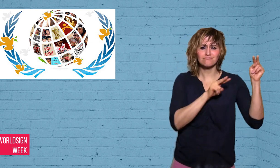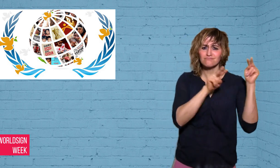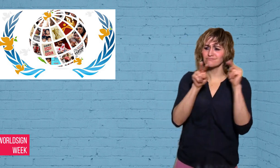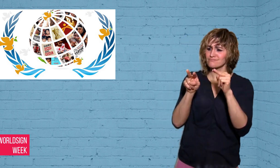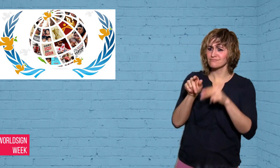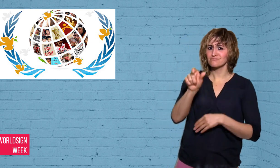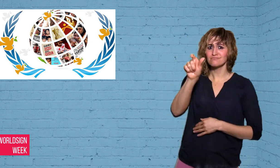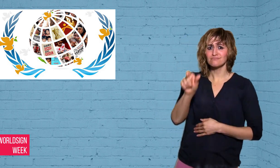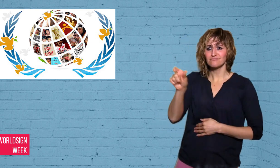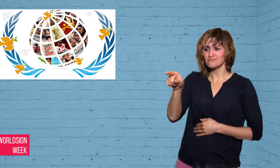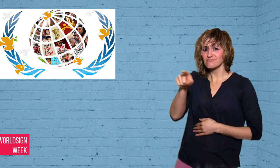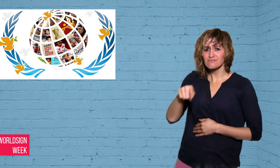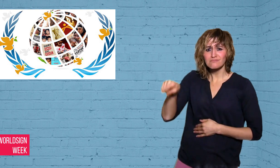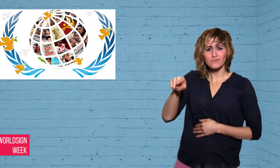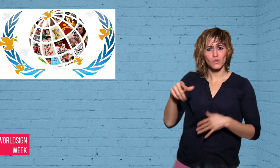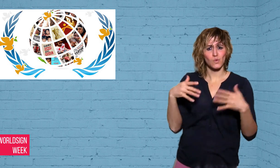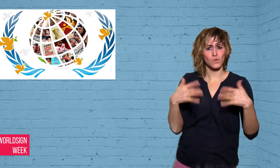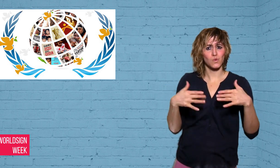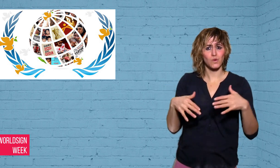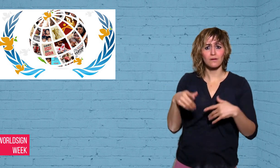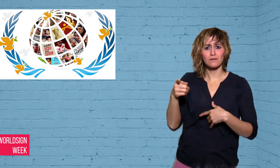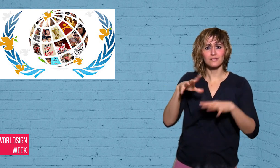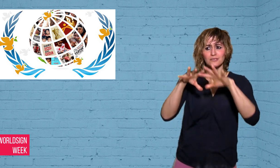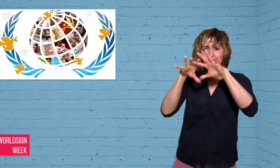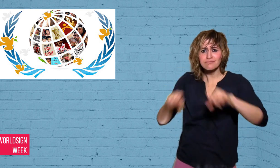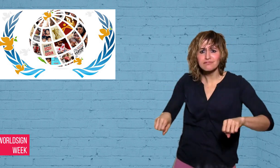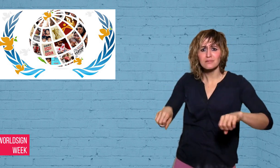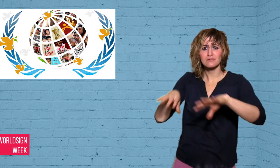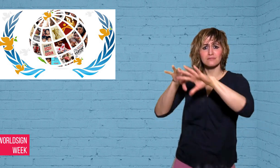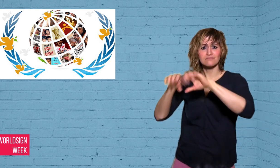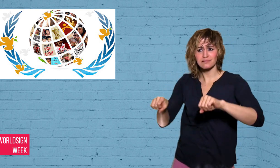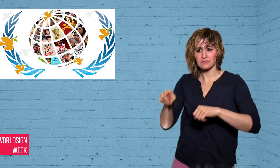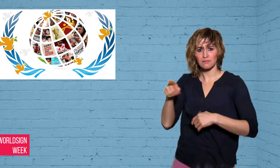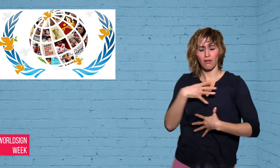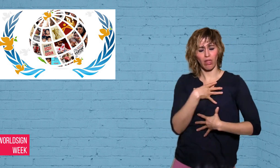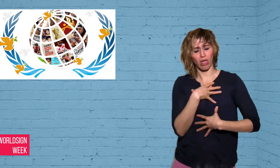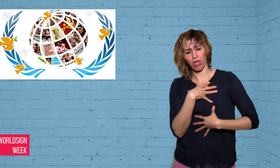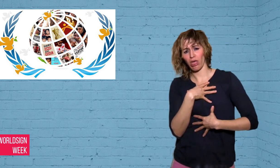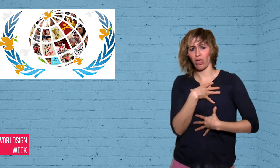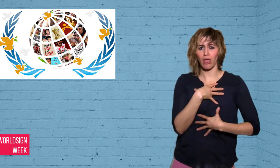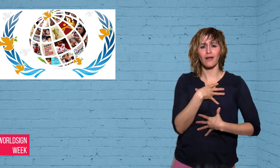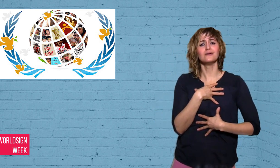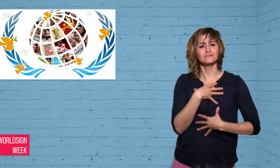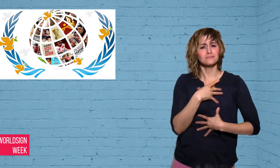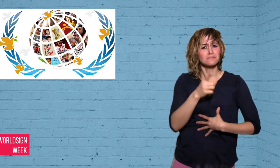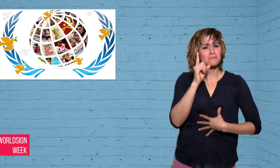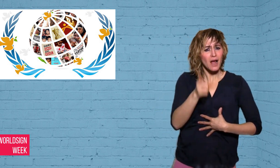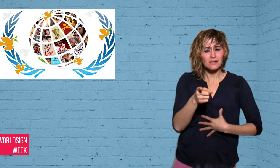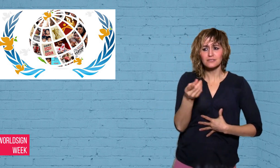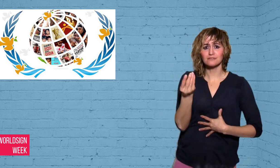compensation to these victims.